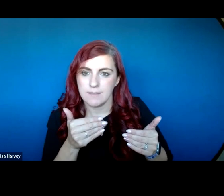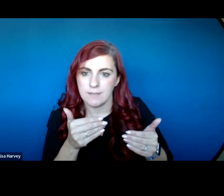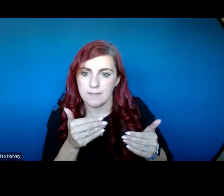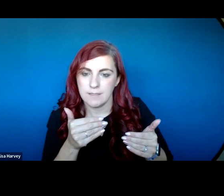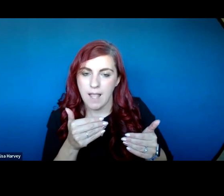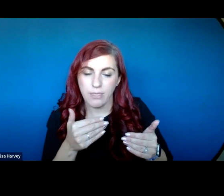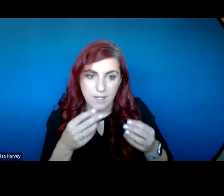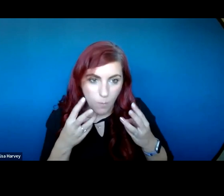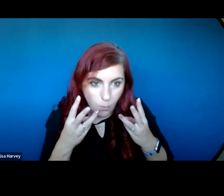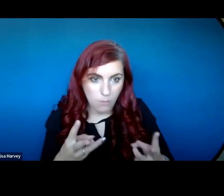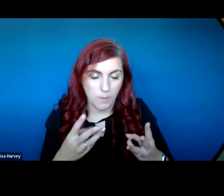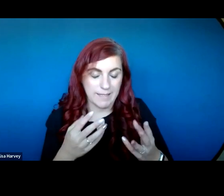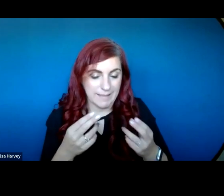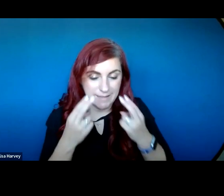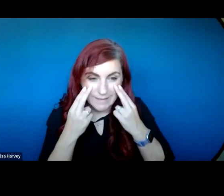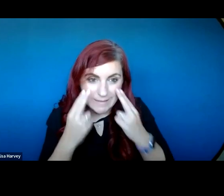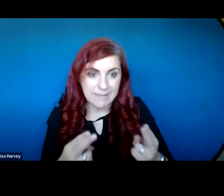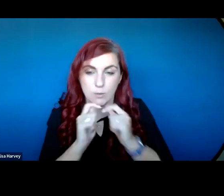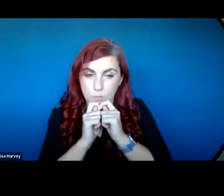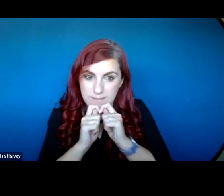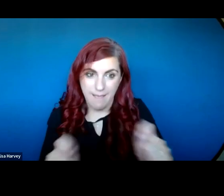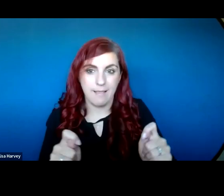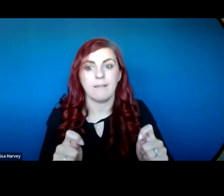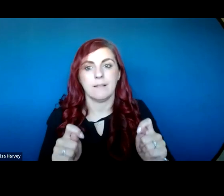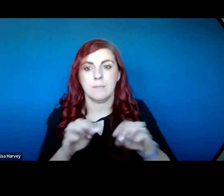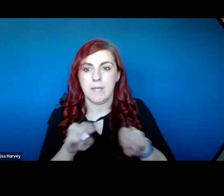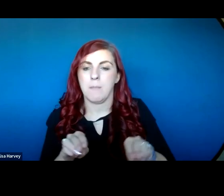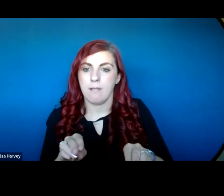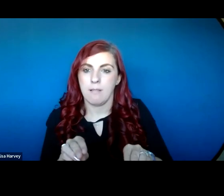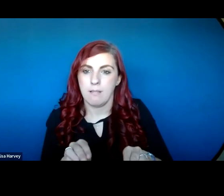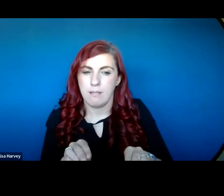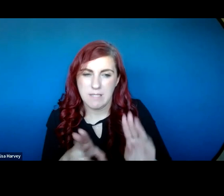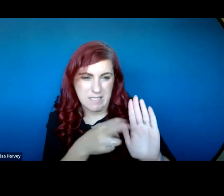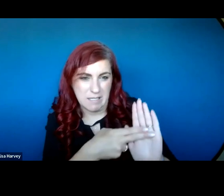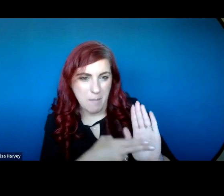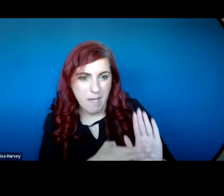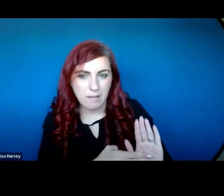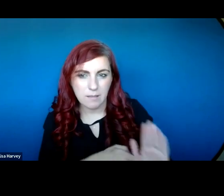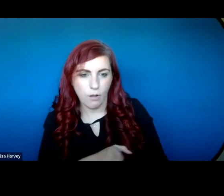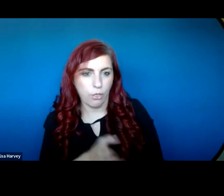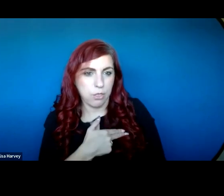across to people. Having the stigma, don't be ashamed.